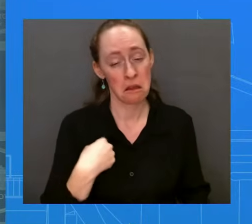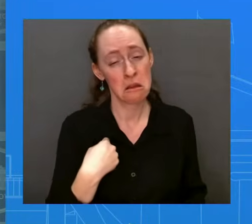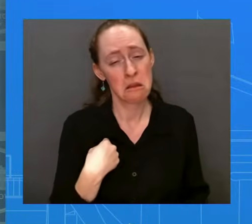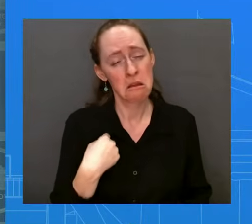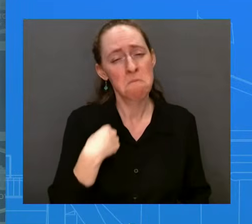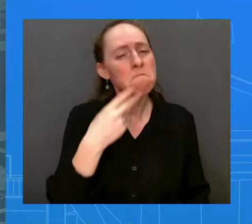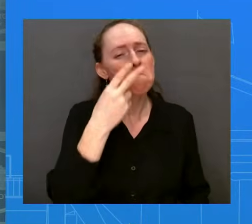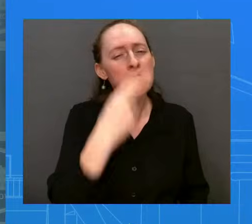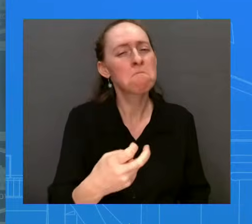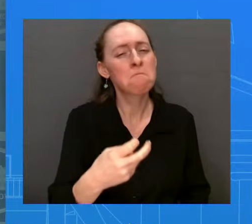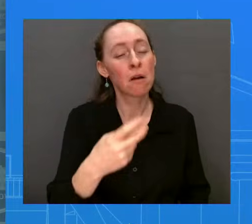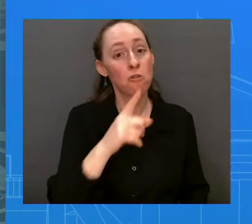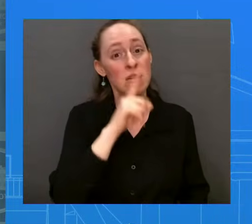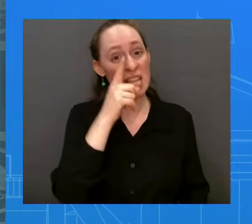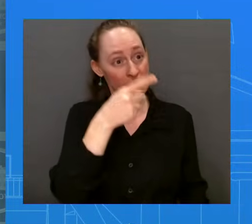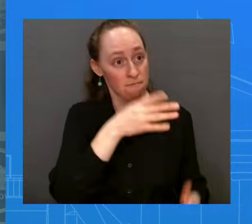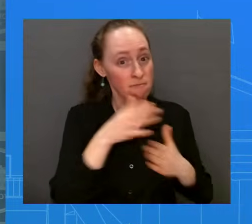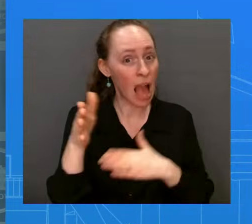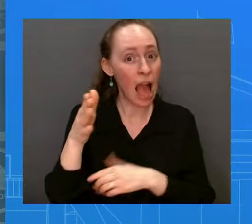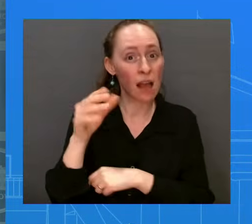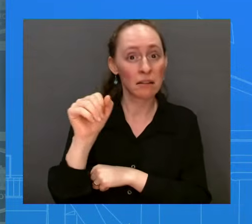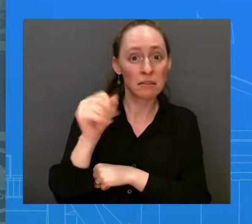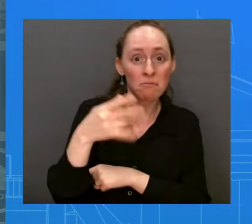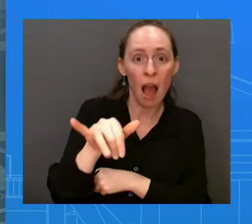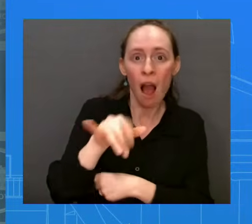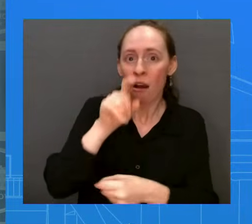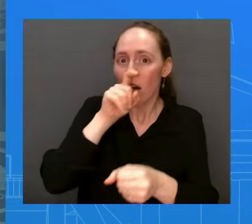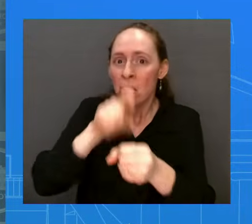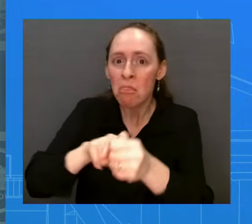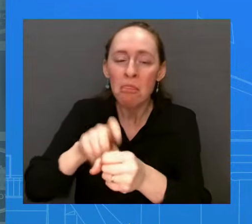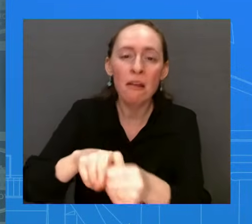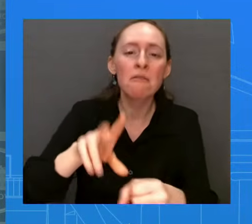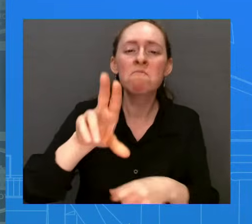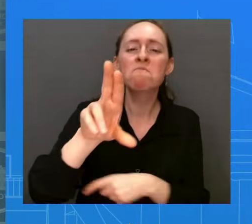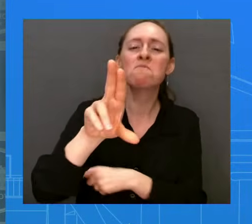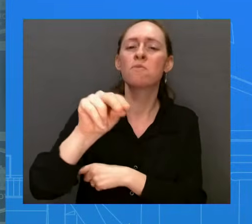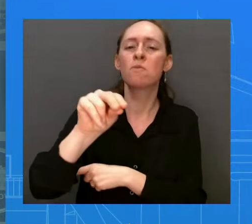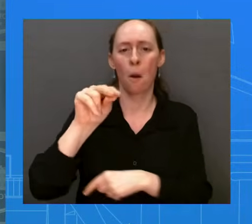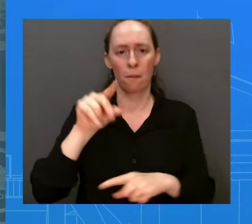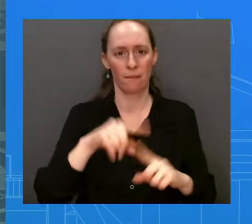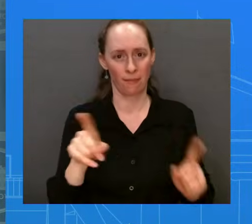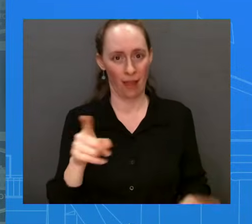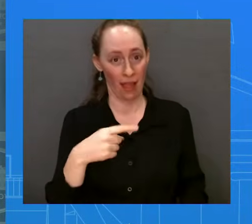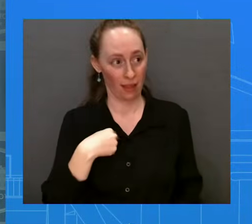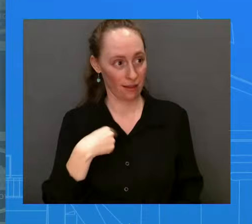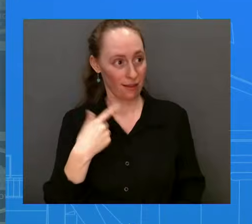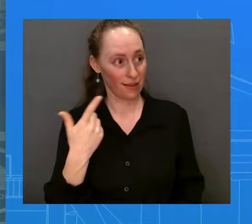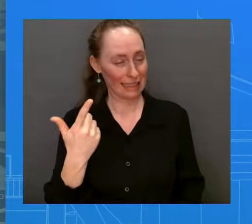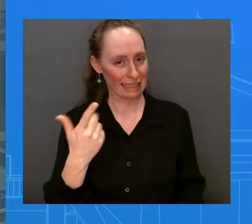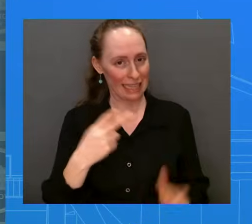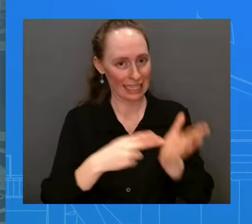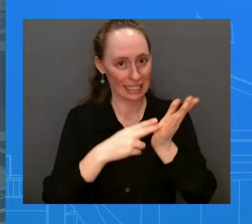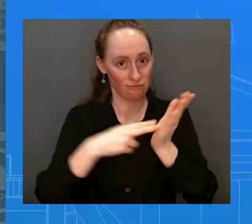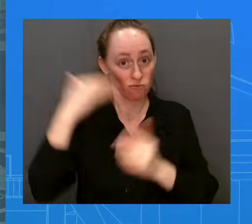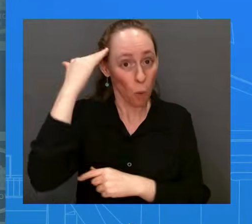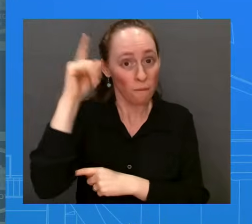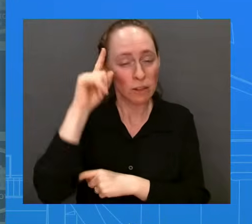of the Secretary of Defense, the chairman of Joint Chiefs of Staff, and the NORTH- -- NORTHCOM/NORAD Commander -- gave the order to shoot them down.